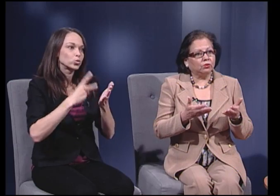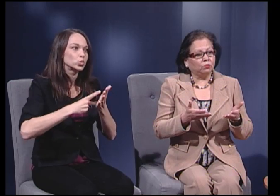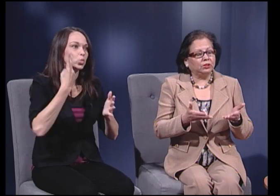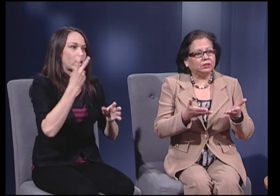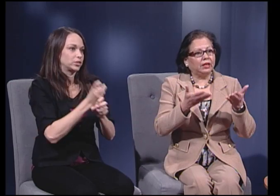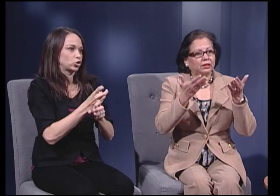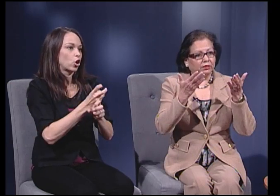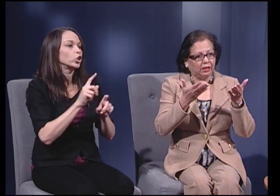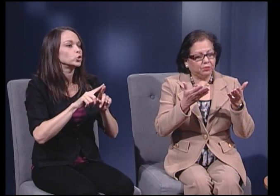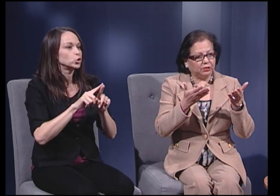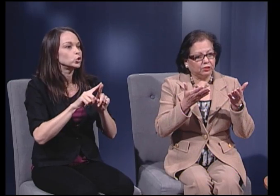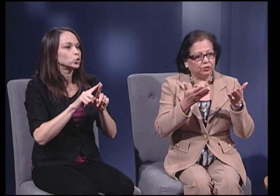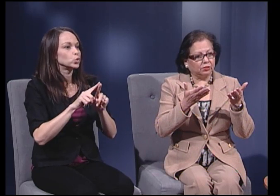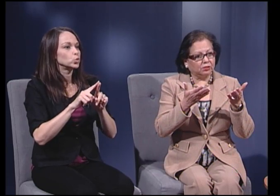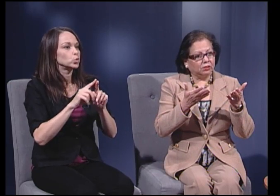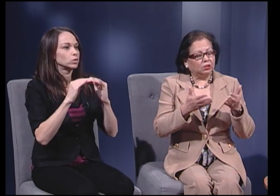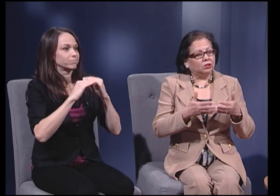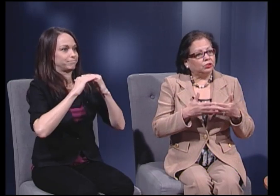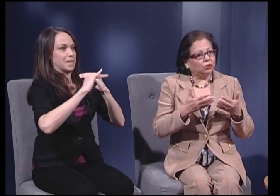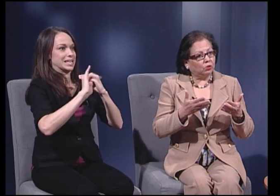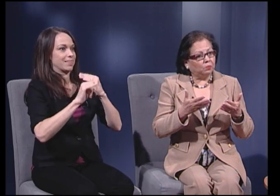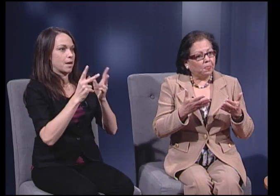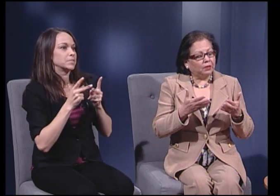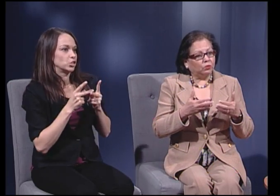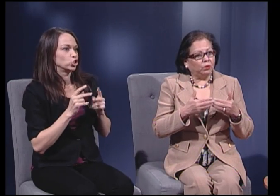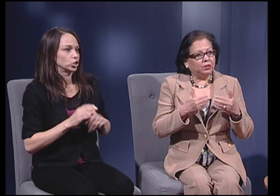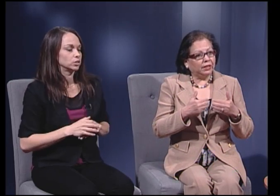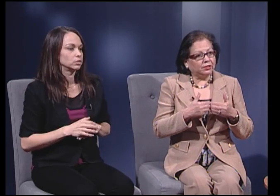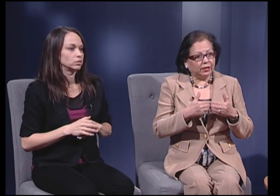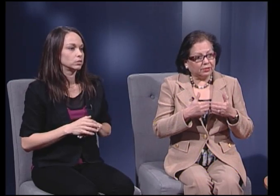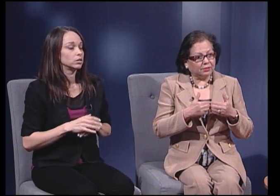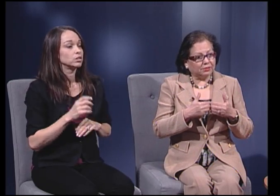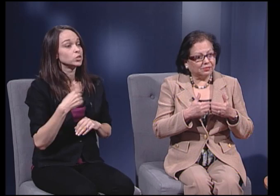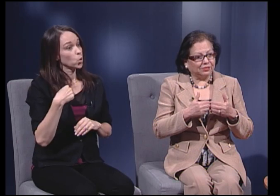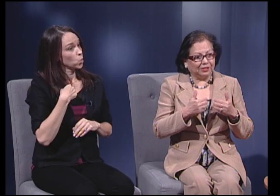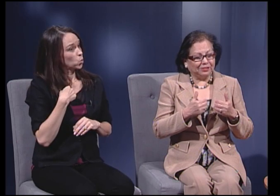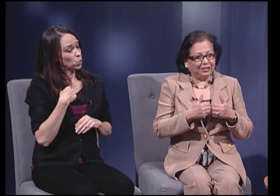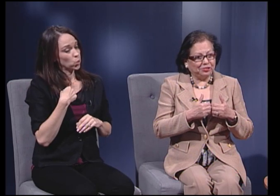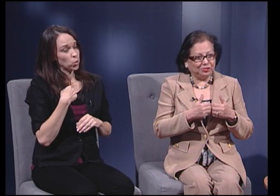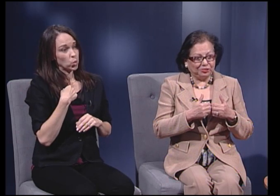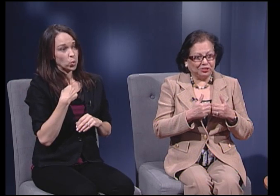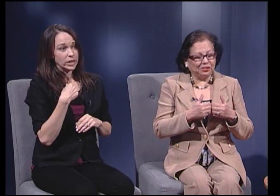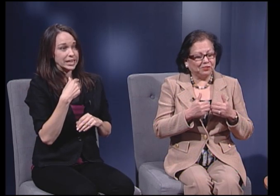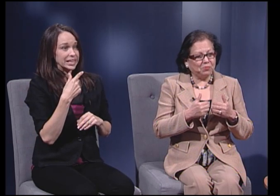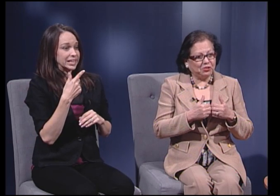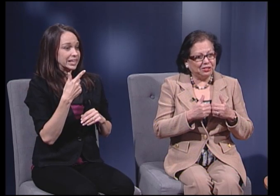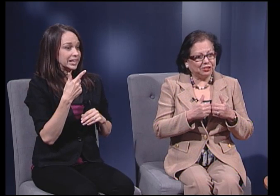that we stay in that position. So we take Texas, a delegation usually of communities,